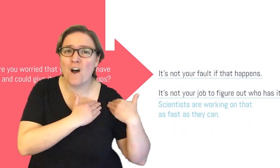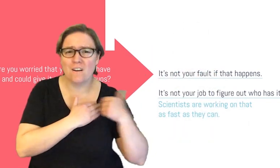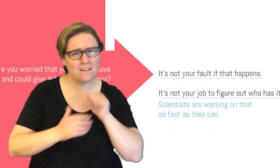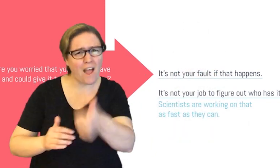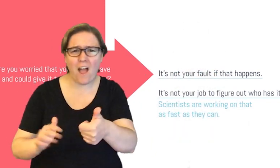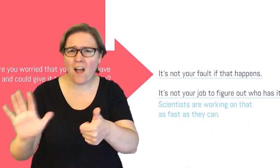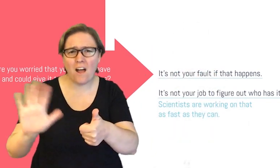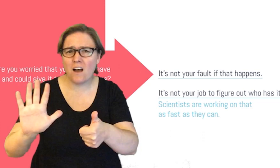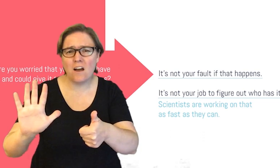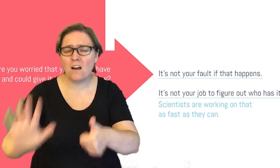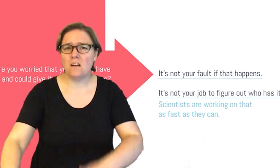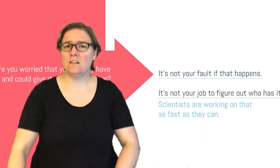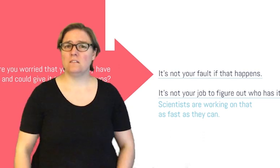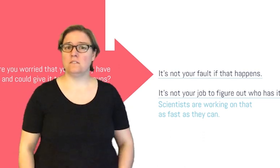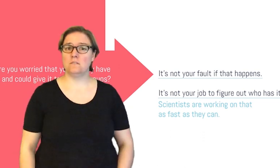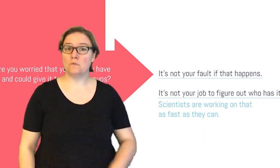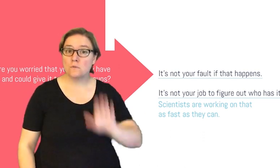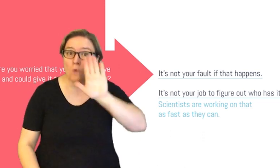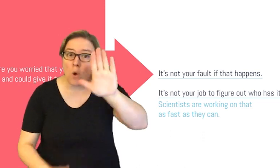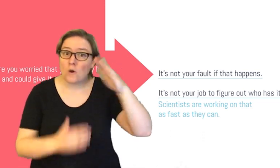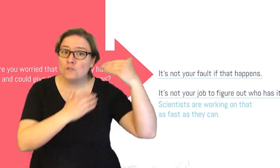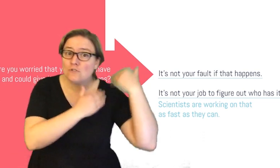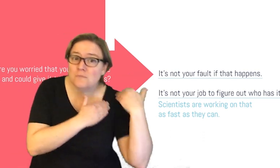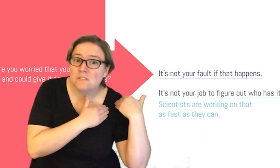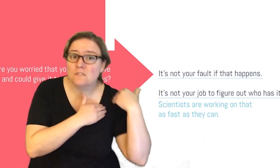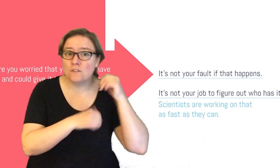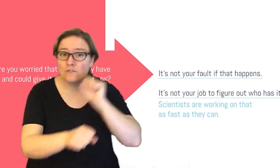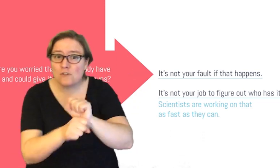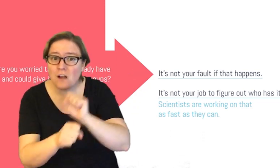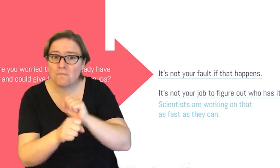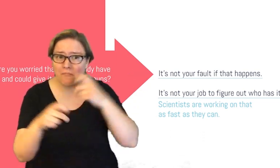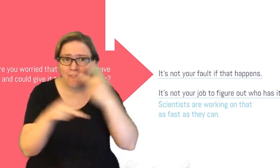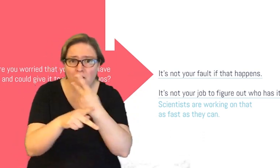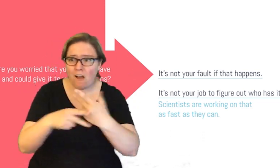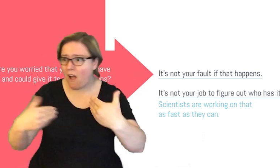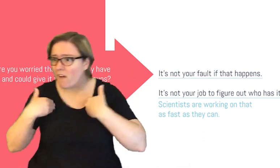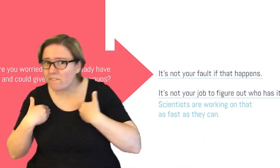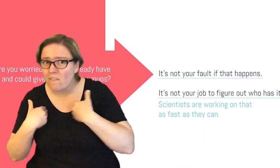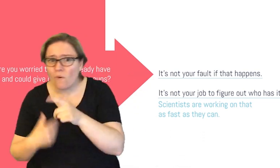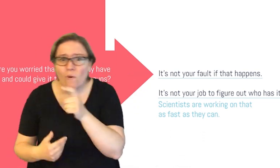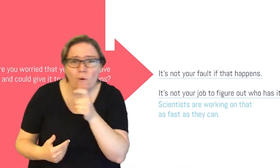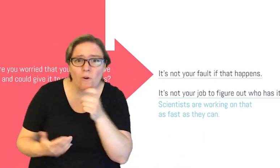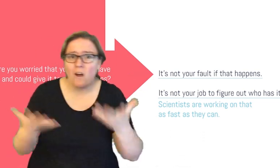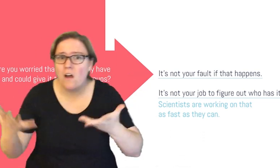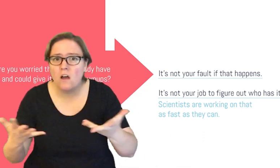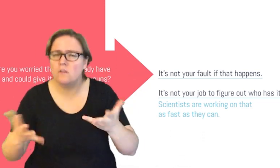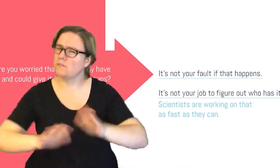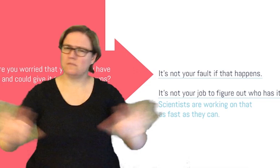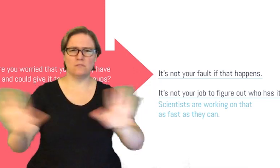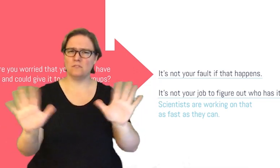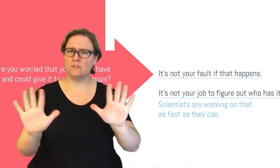It's not your fault if that happens. It's not your job to figure out who has it.